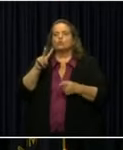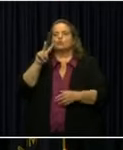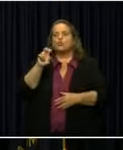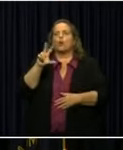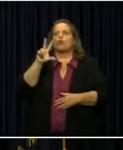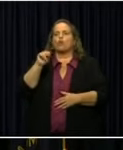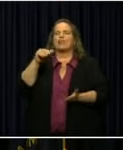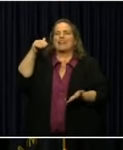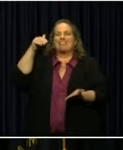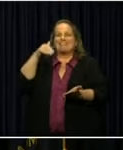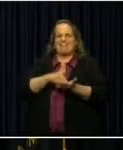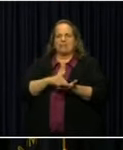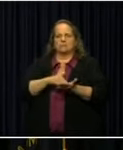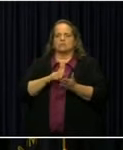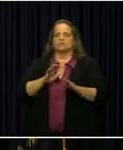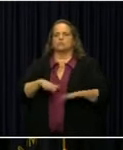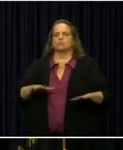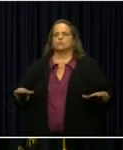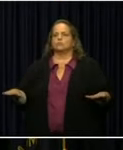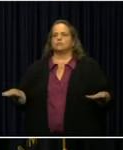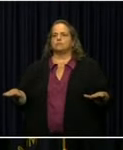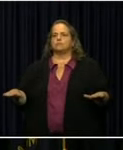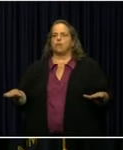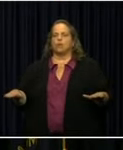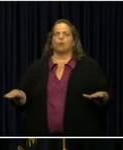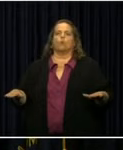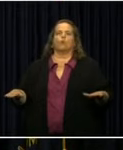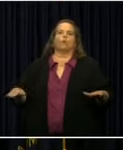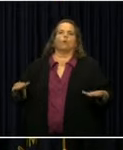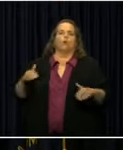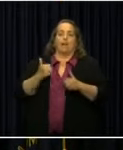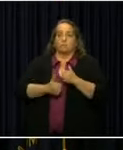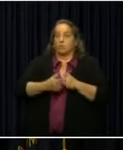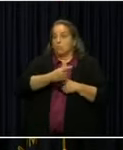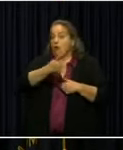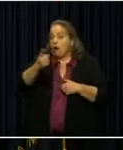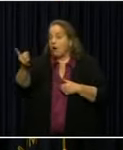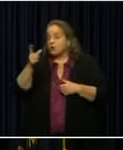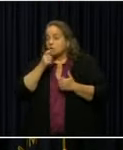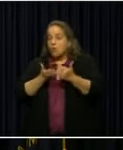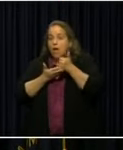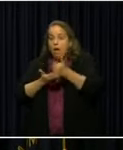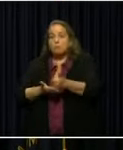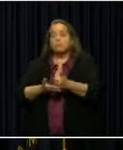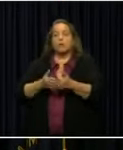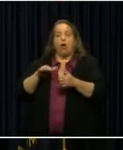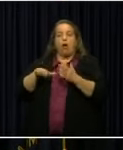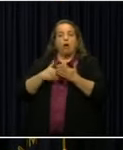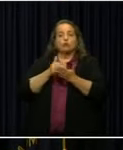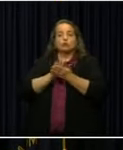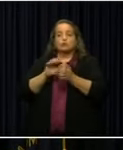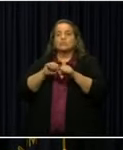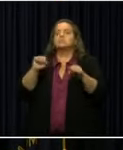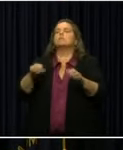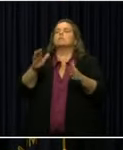EXPECTED IT TO BE MUCH WORSE. SO THAT IS ALL IN ALL A GOOD